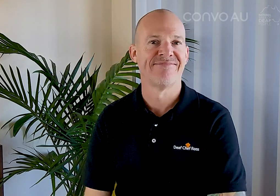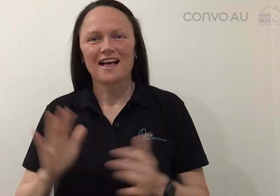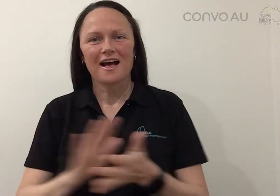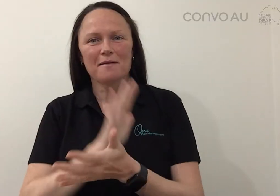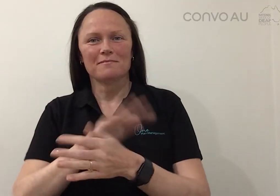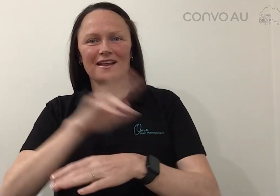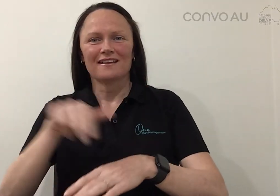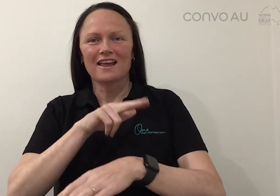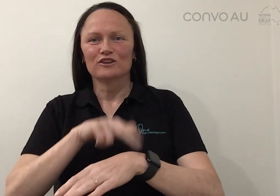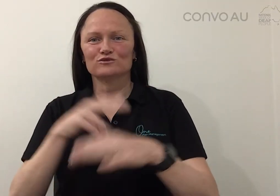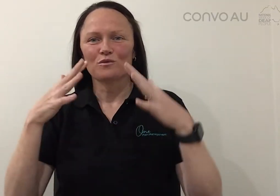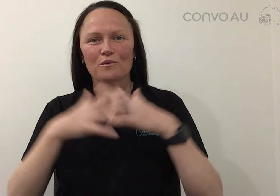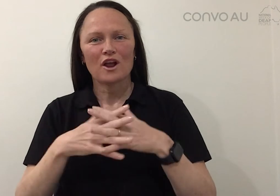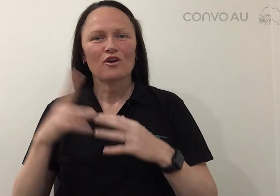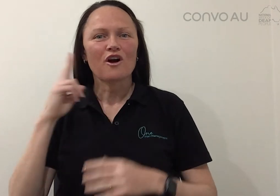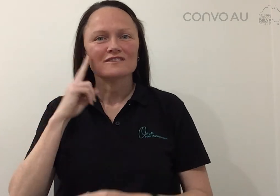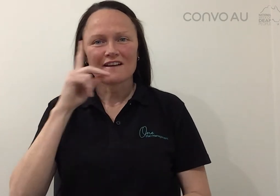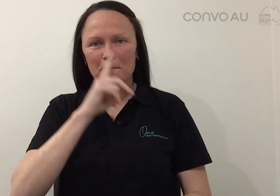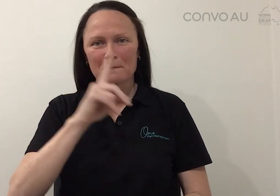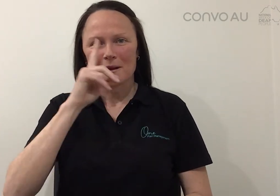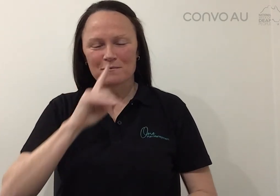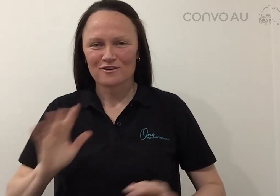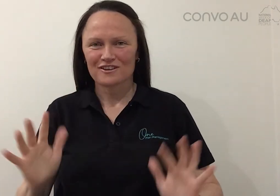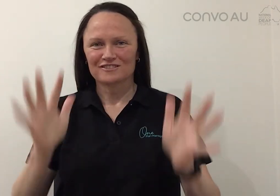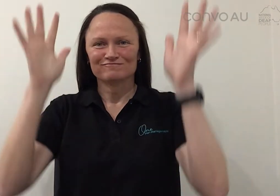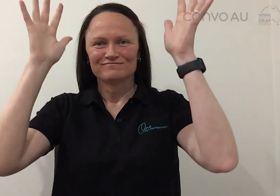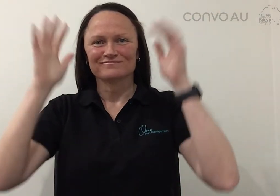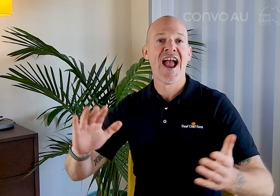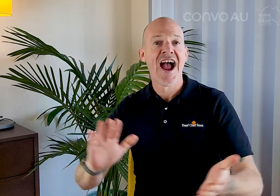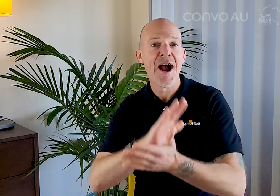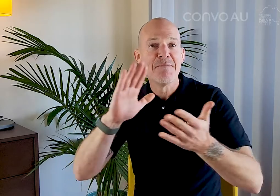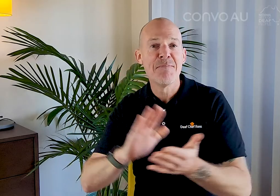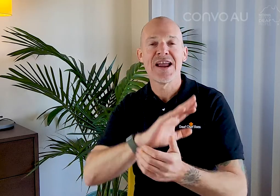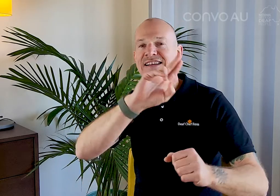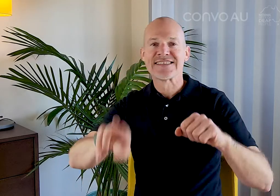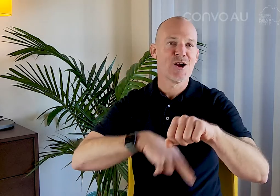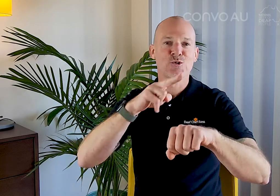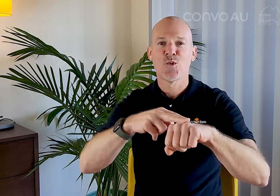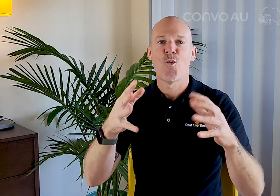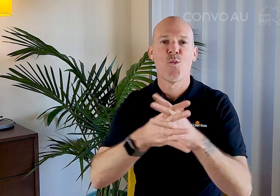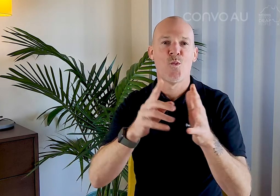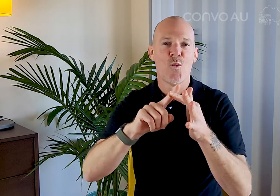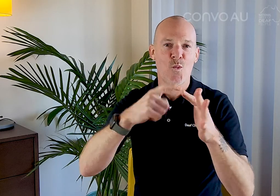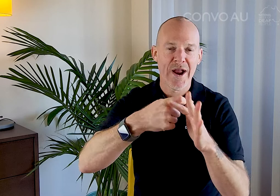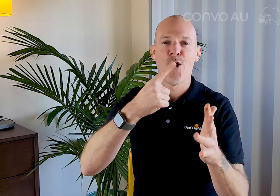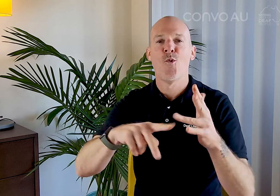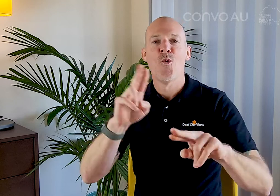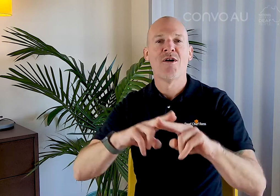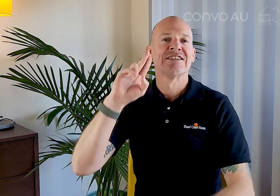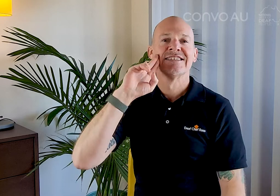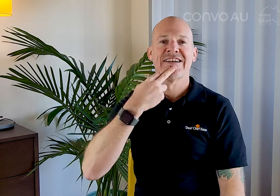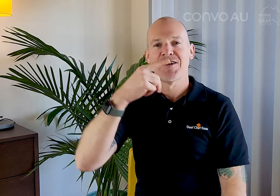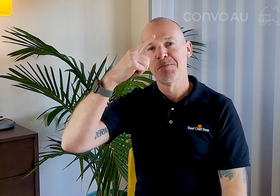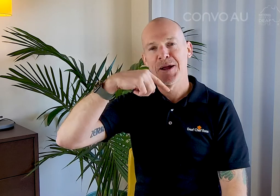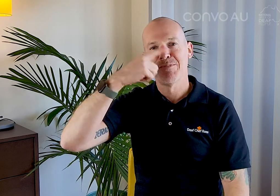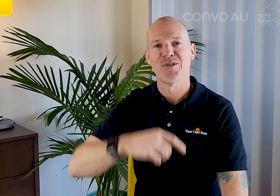Happy National Week of Deaf People.